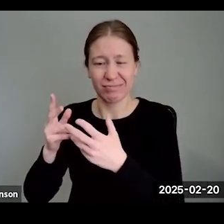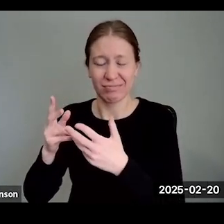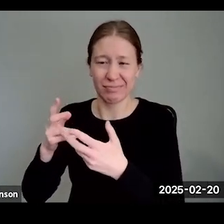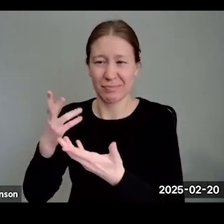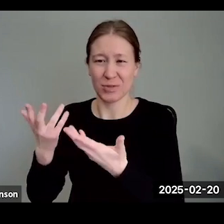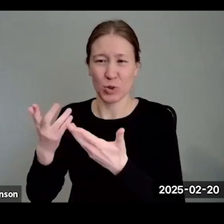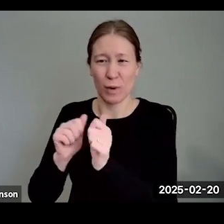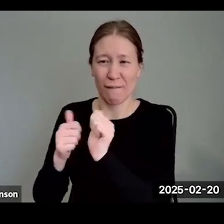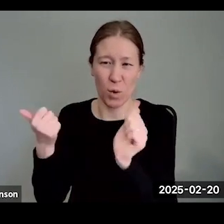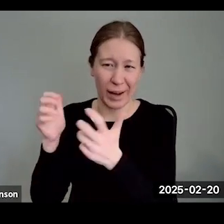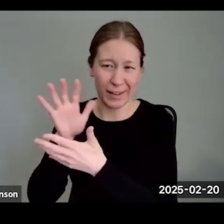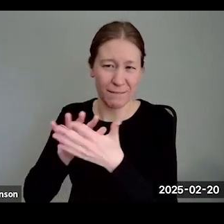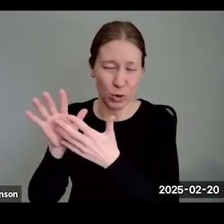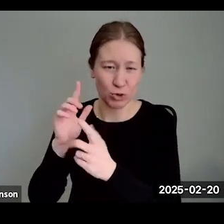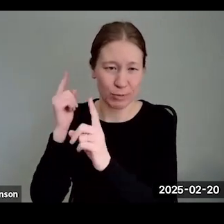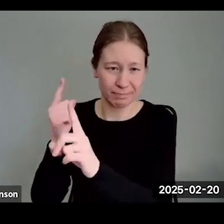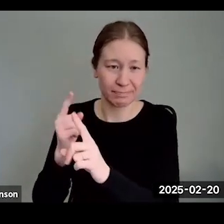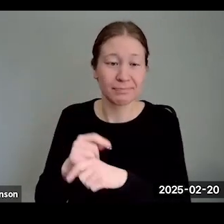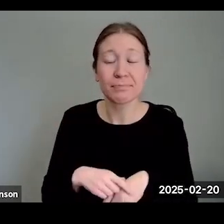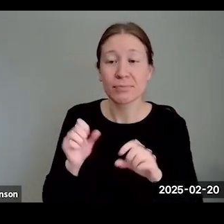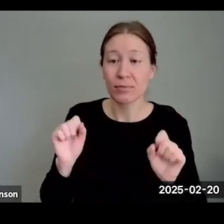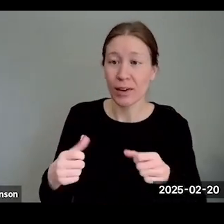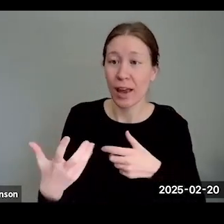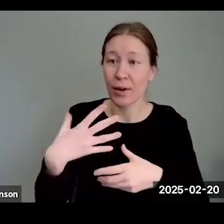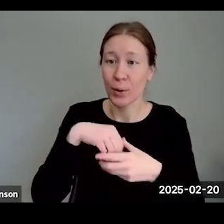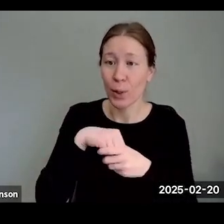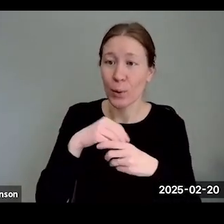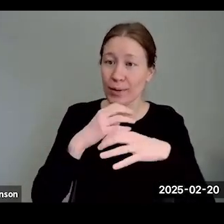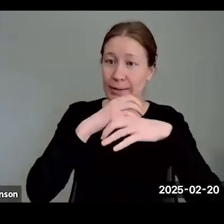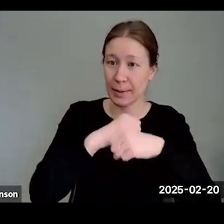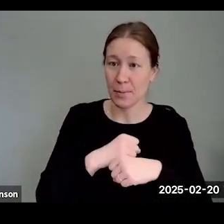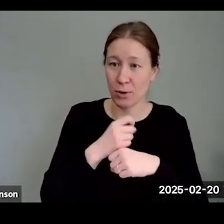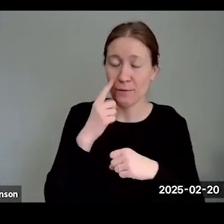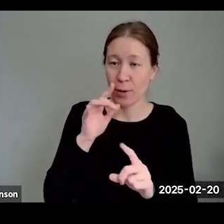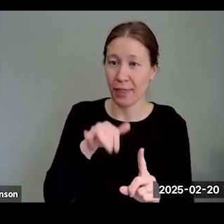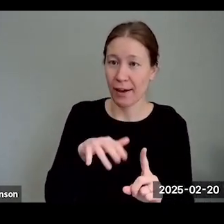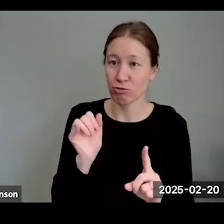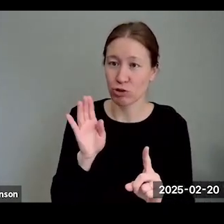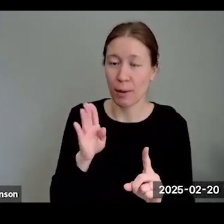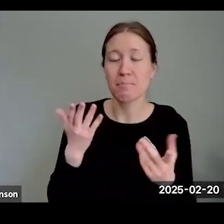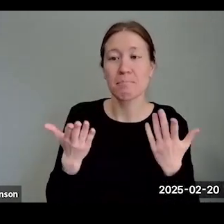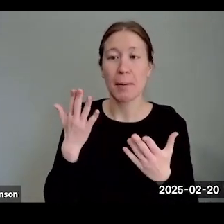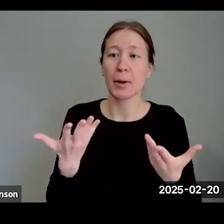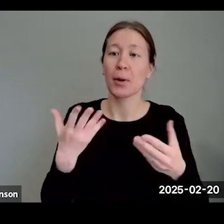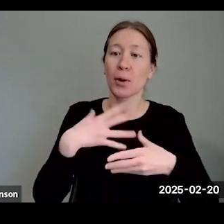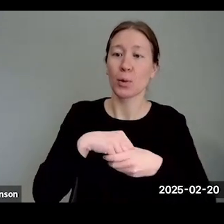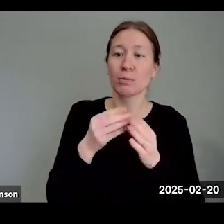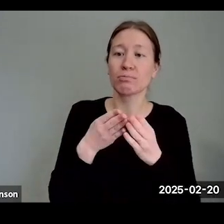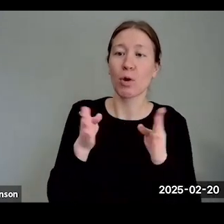We can also include a summary of the job. Which may have an overview of, whether it's the university